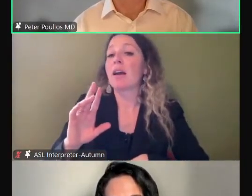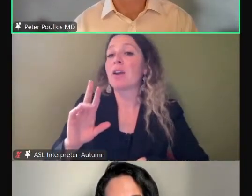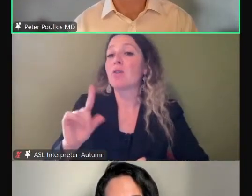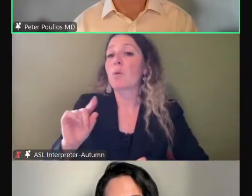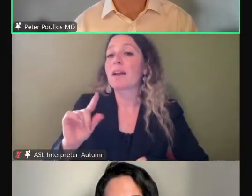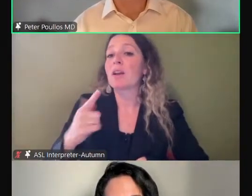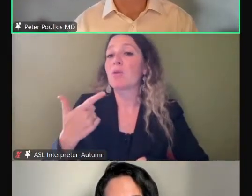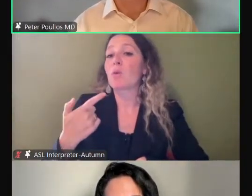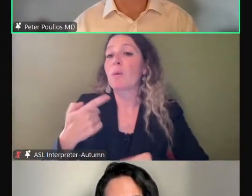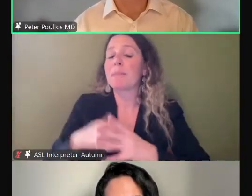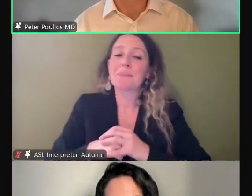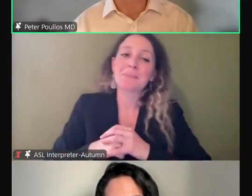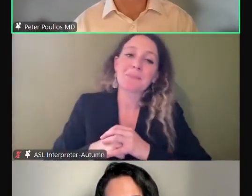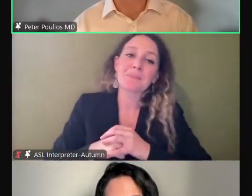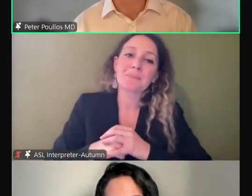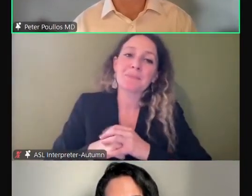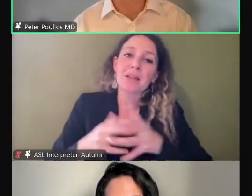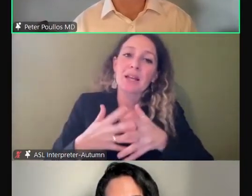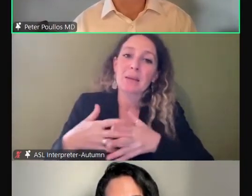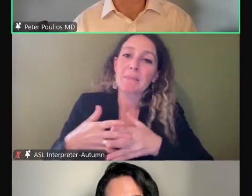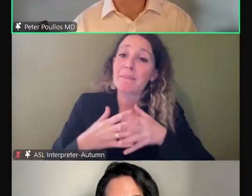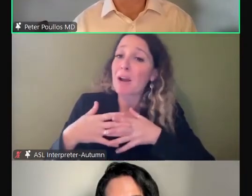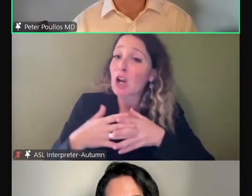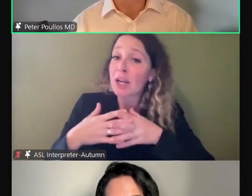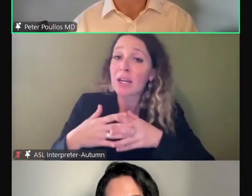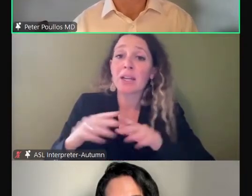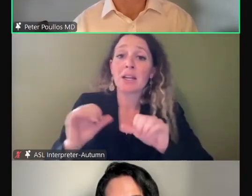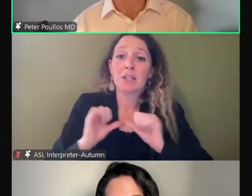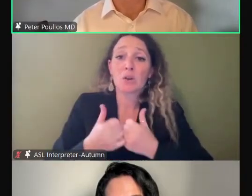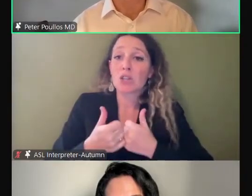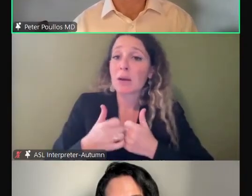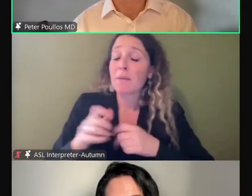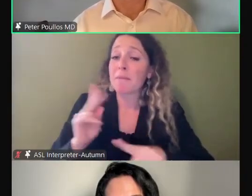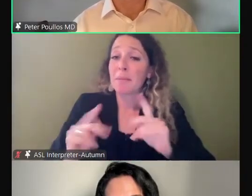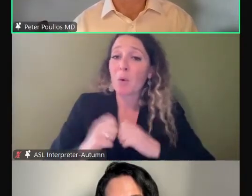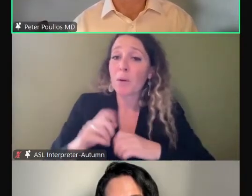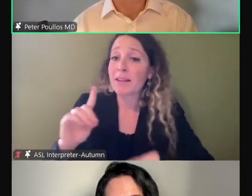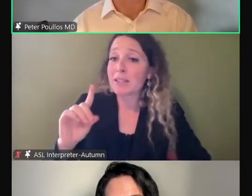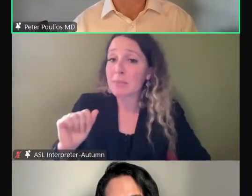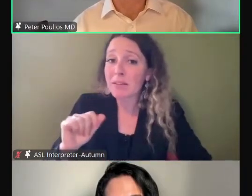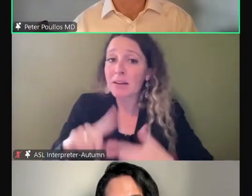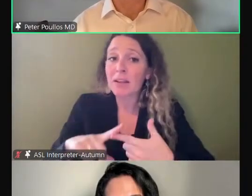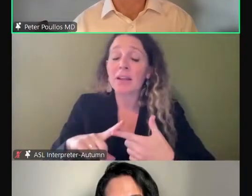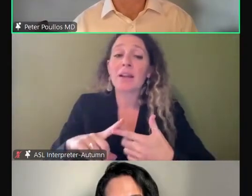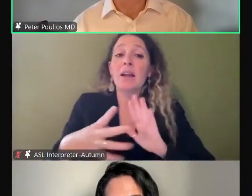American Association of People with Disabilities, a copywriter for Anthem Blue Cross Blue Shield,